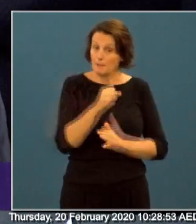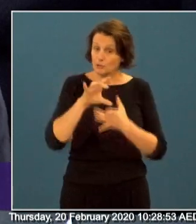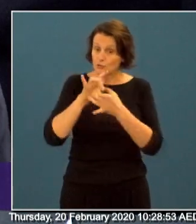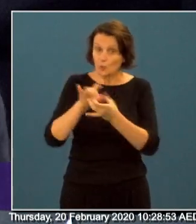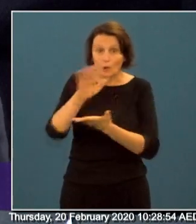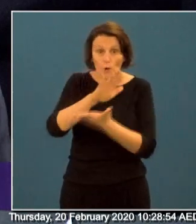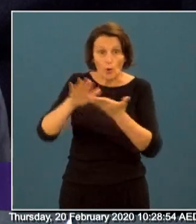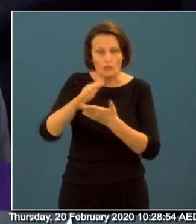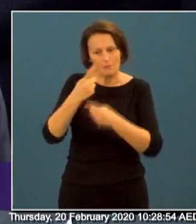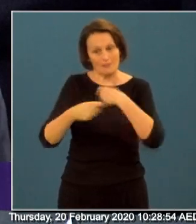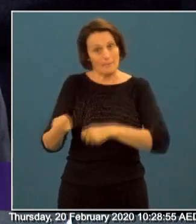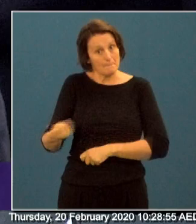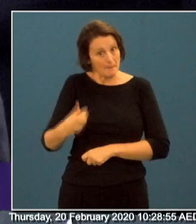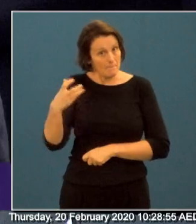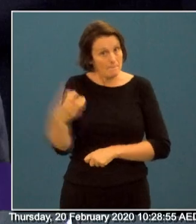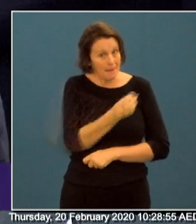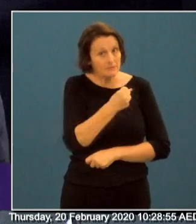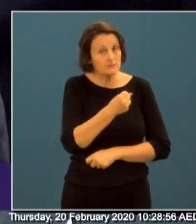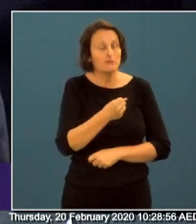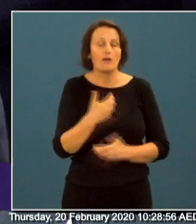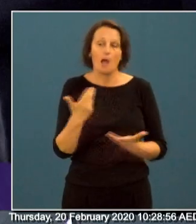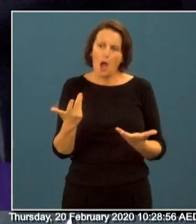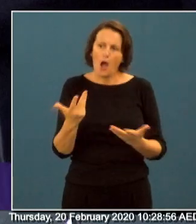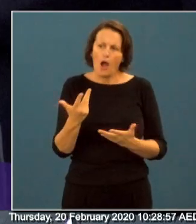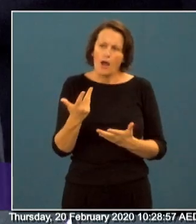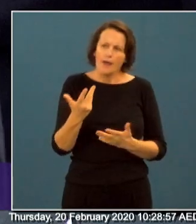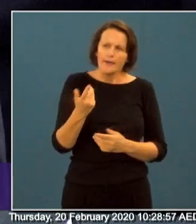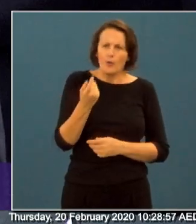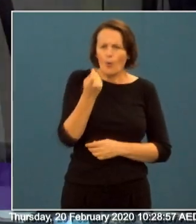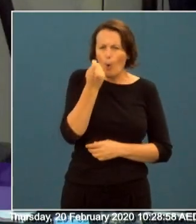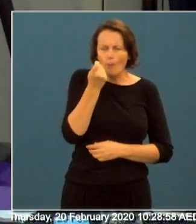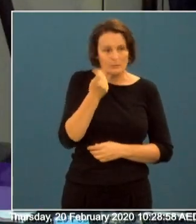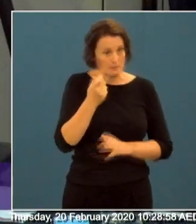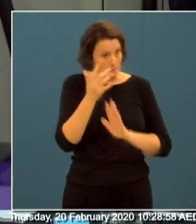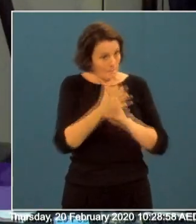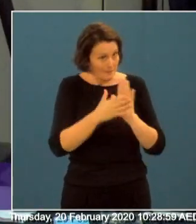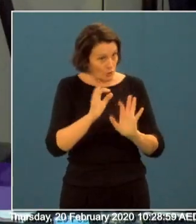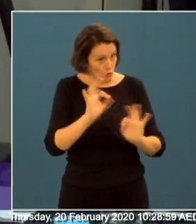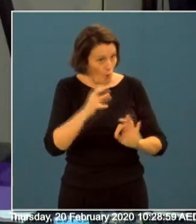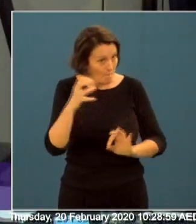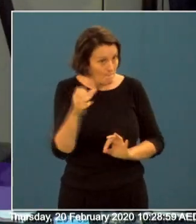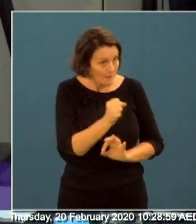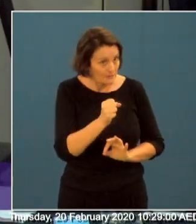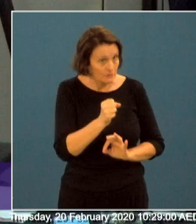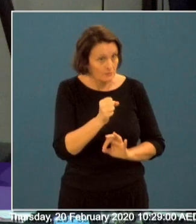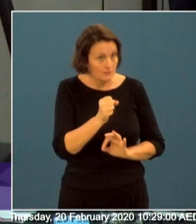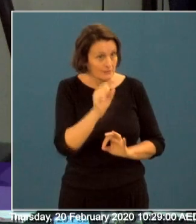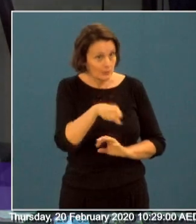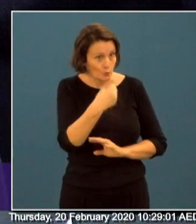well, almost, if I can put it that way. If you wish to be a specialist... Does that mean no? I'm sorry? Does that mean no?